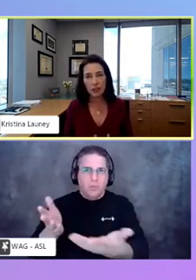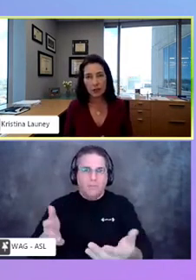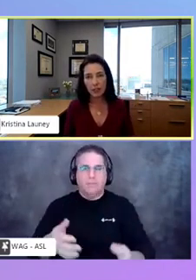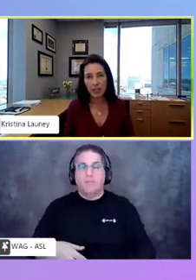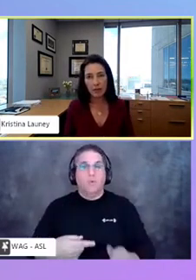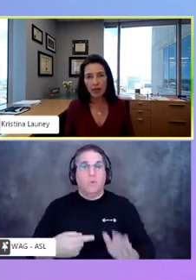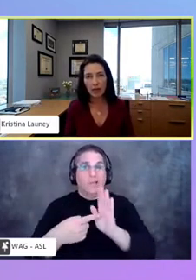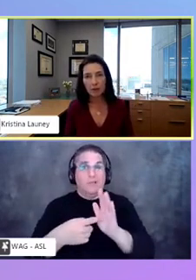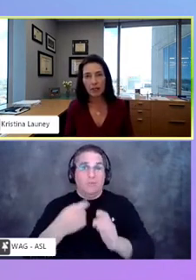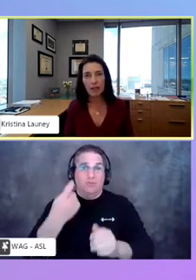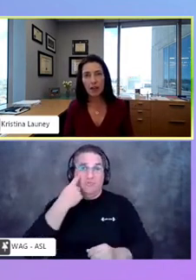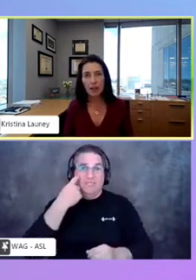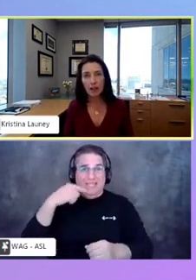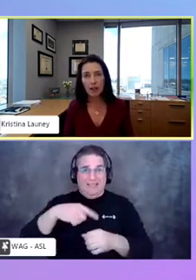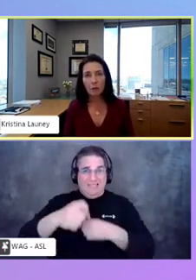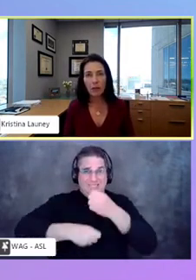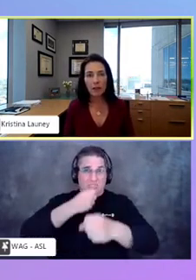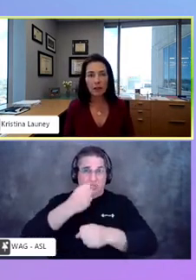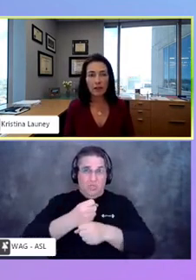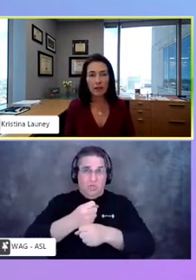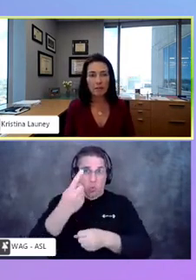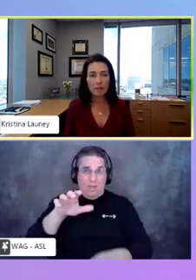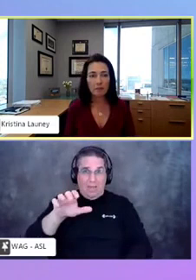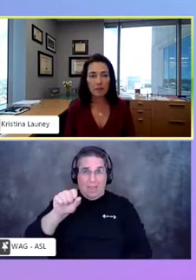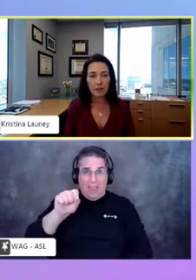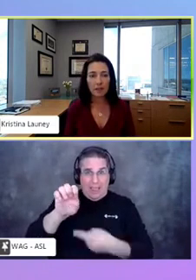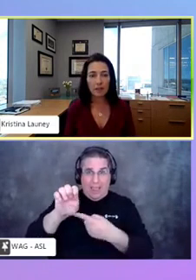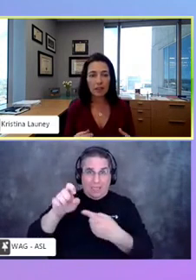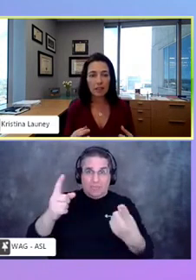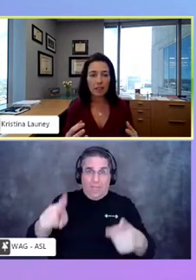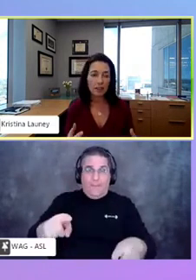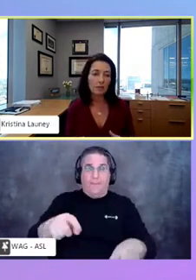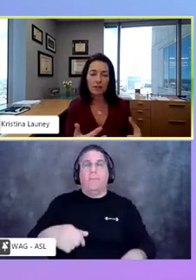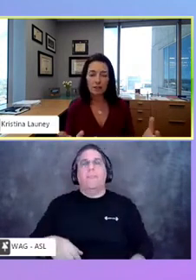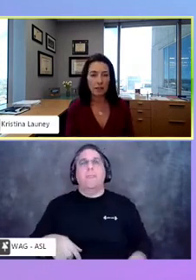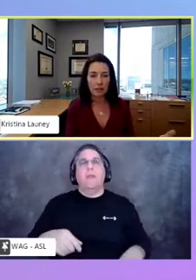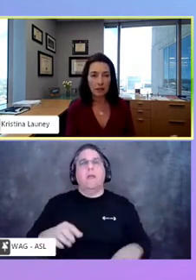based on whatever service it might be providing or the --